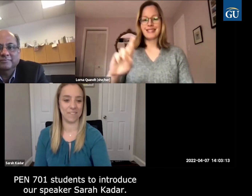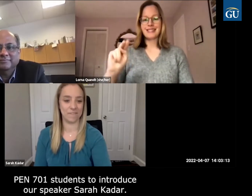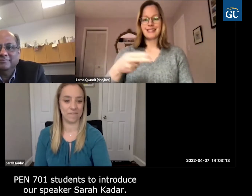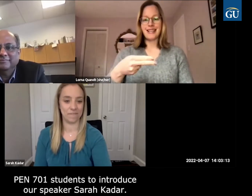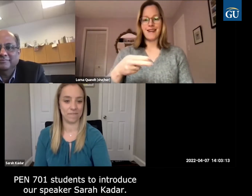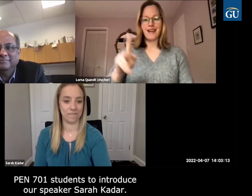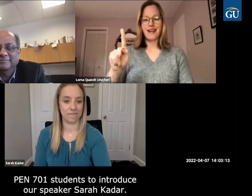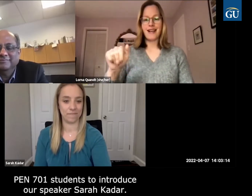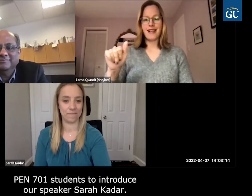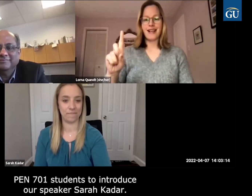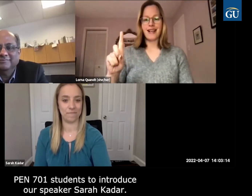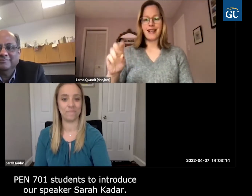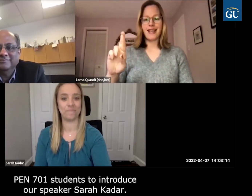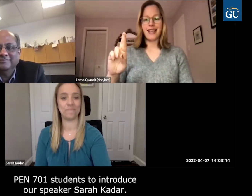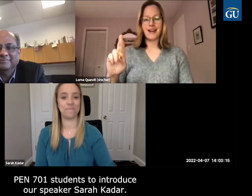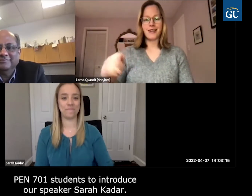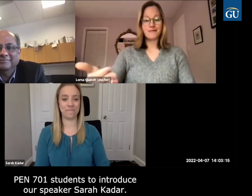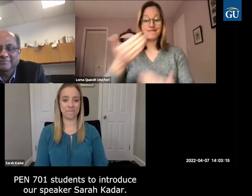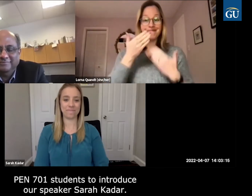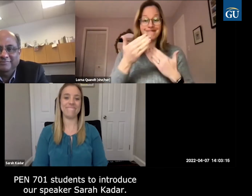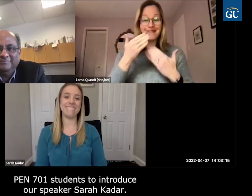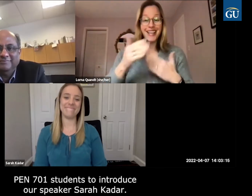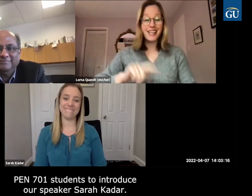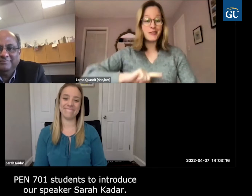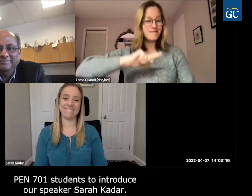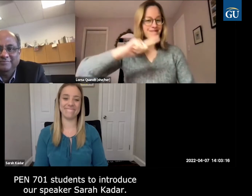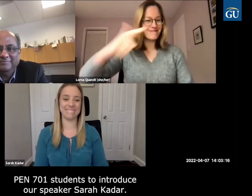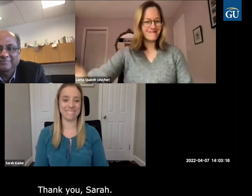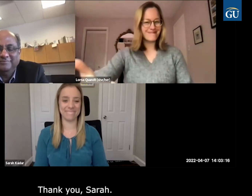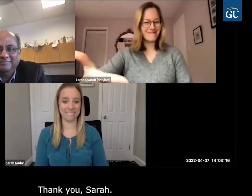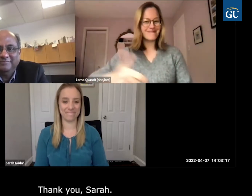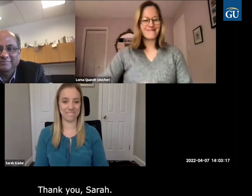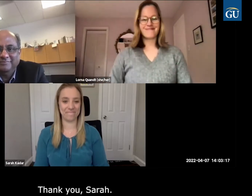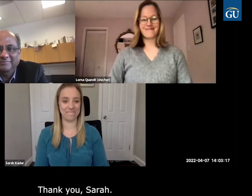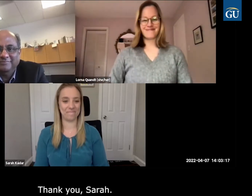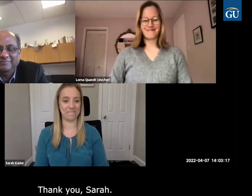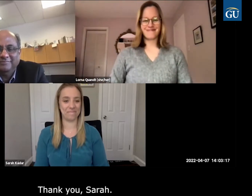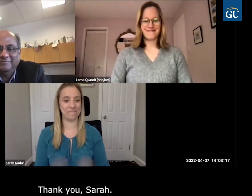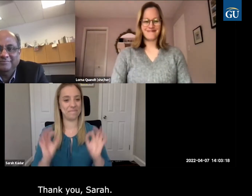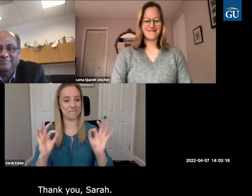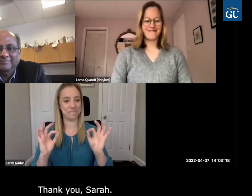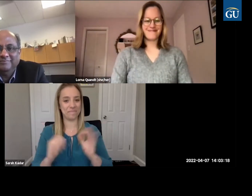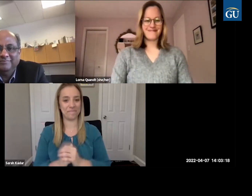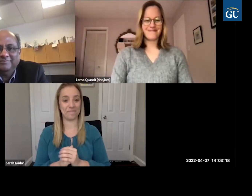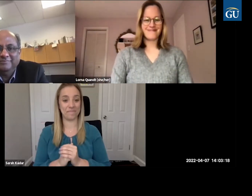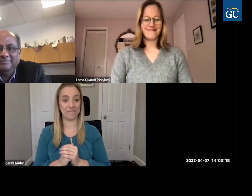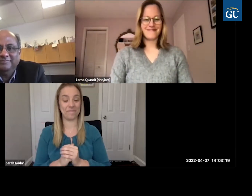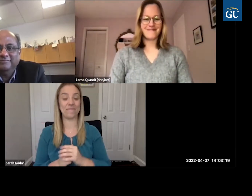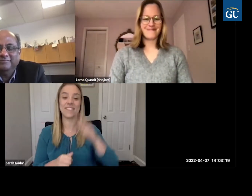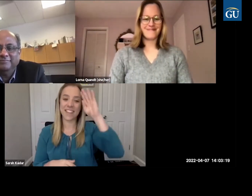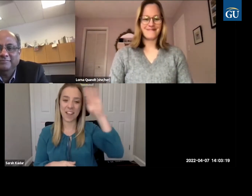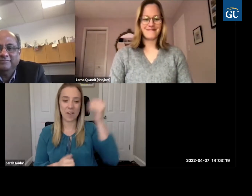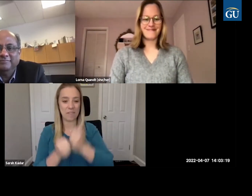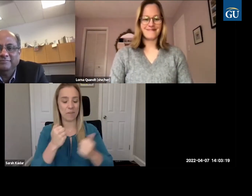to introduce our speaker sarah kadar thank you sarah